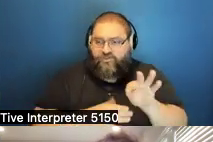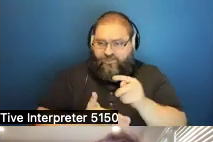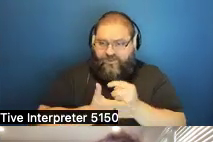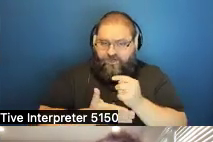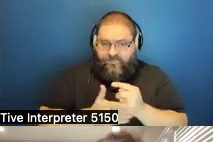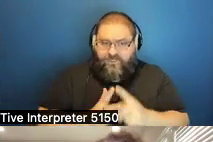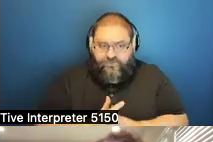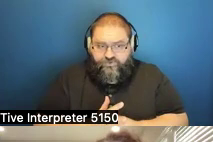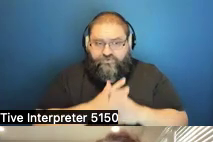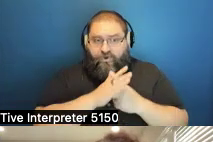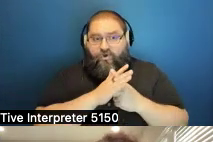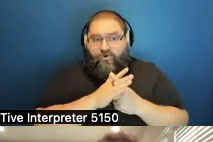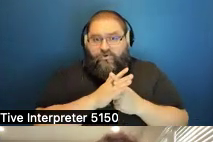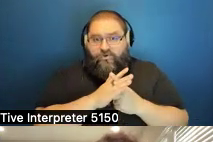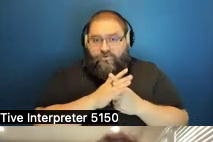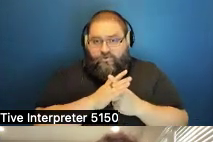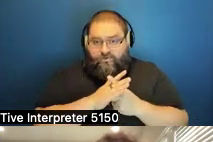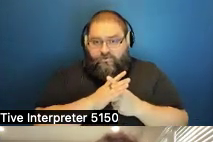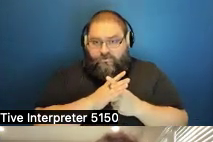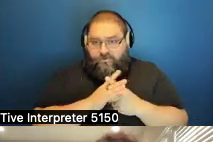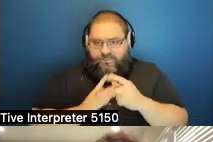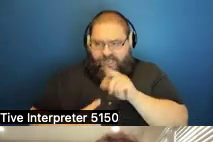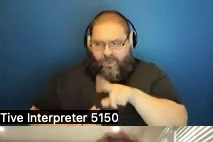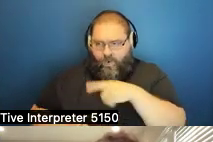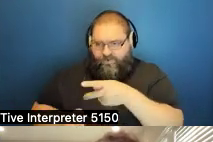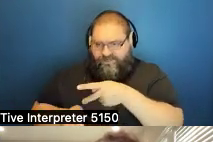19:34:53 just… professional. 19:34:56 It's personal art. So,